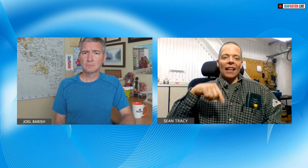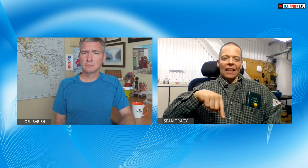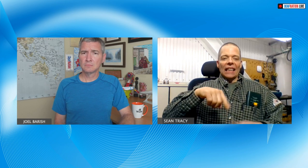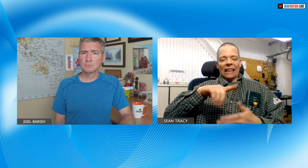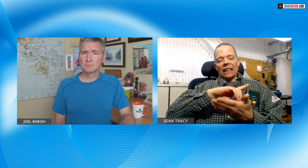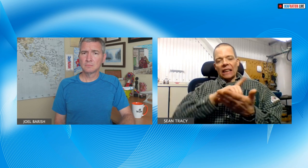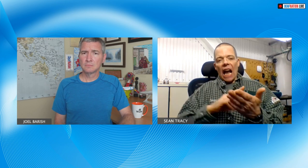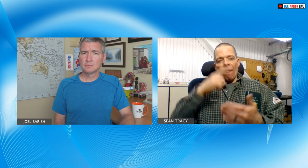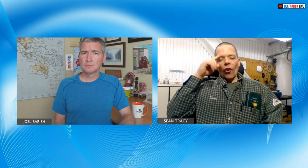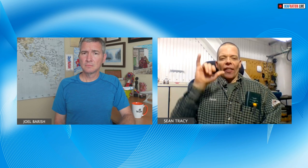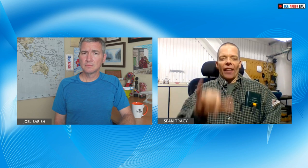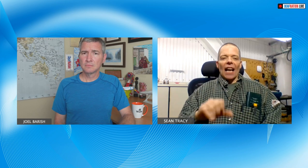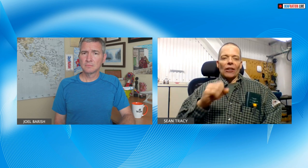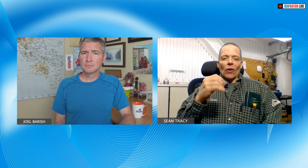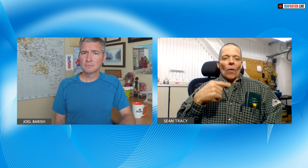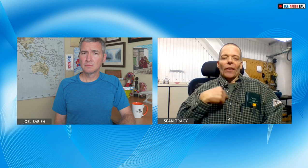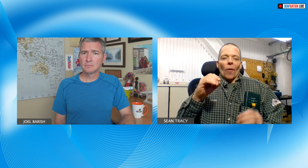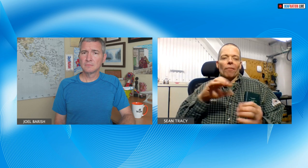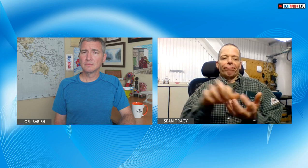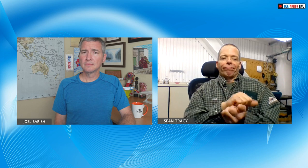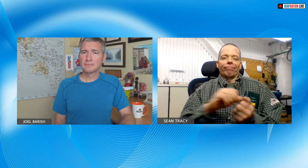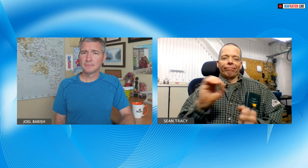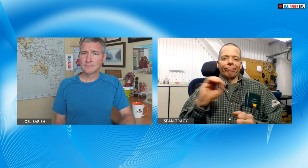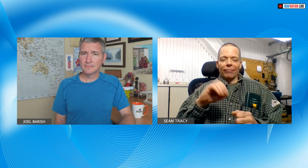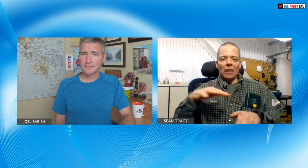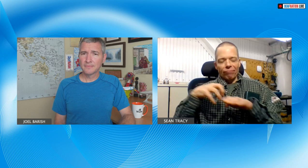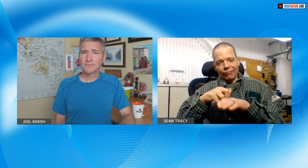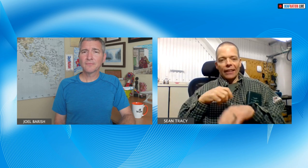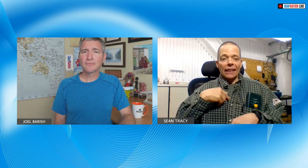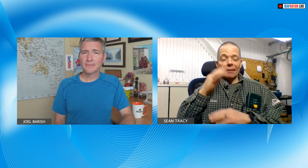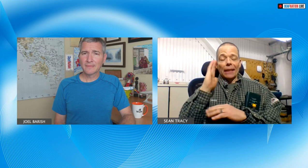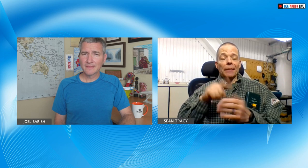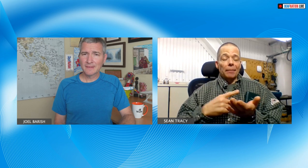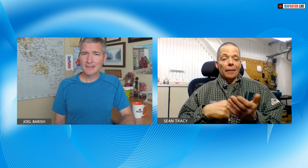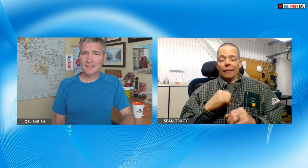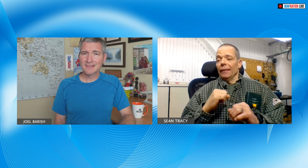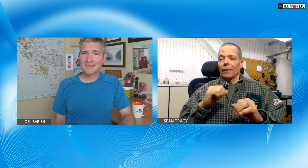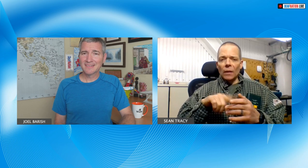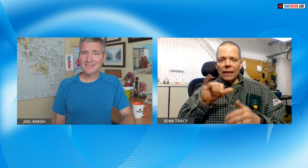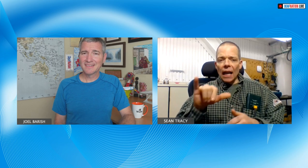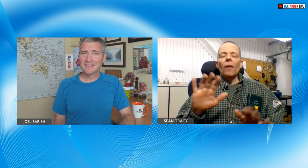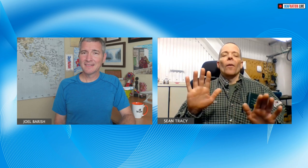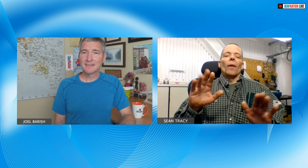But our rig is designed to withstand the ice hitting it so there's no damage done when that happens. Sometimes I'll feel the movement